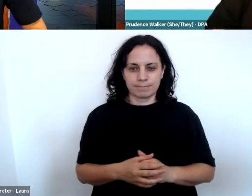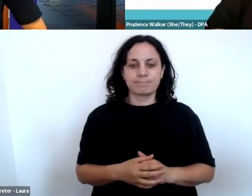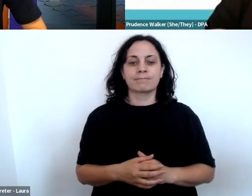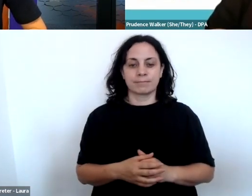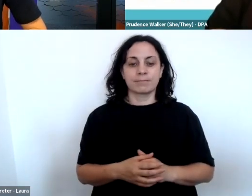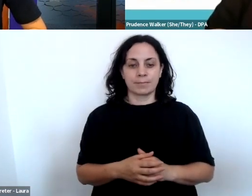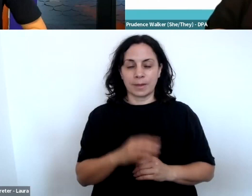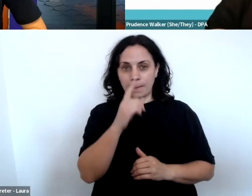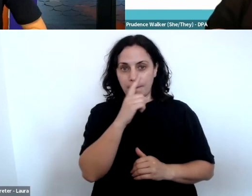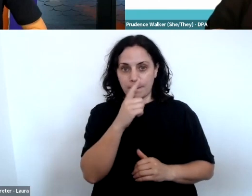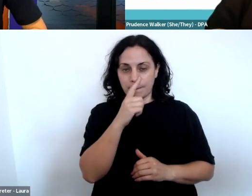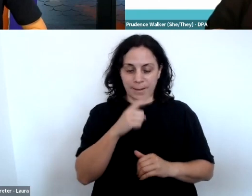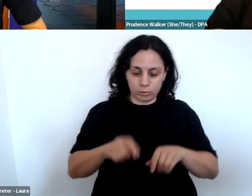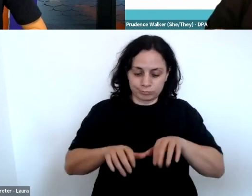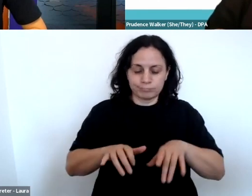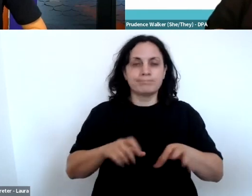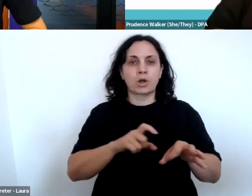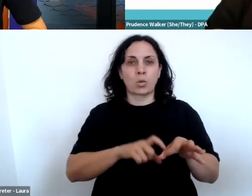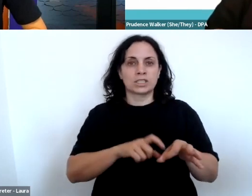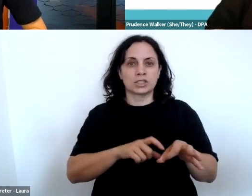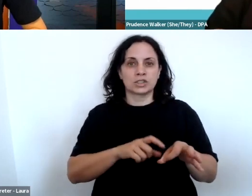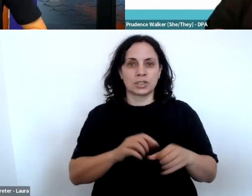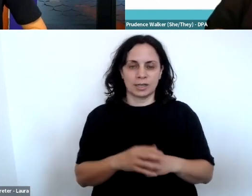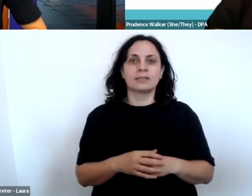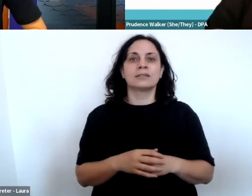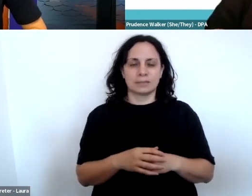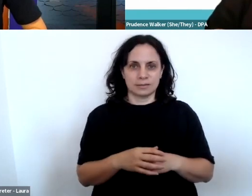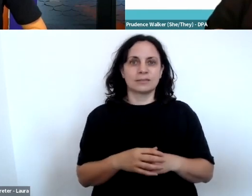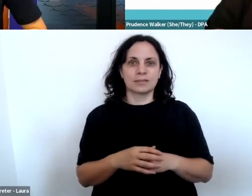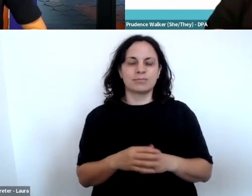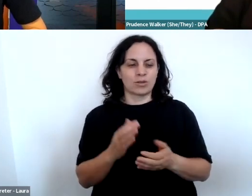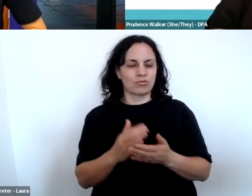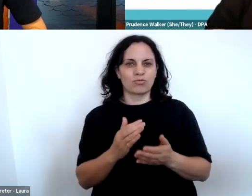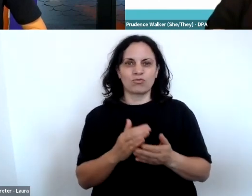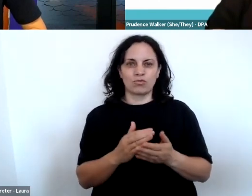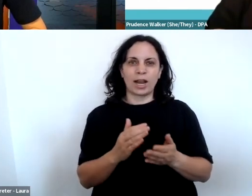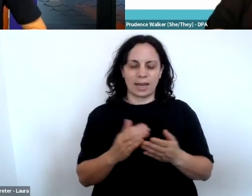there is a lot of overlap with the responsibility of other ministries and I acknowledge